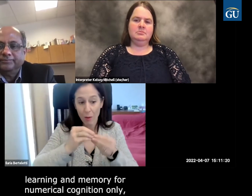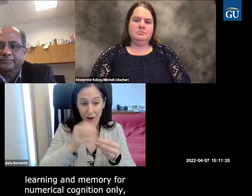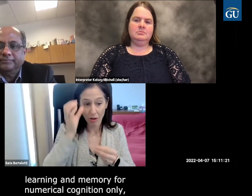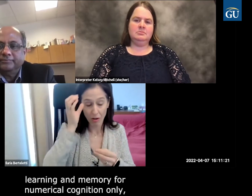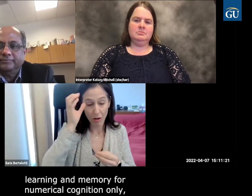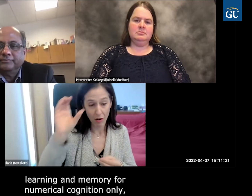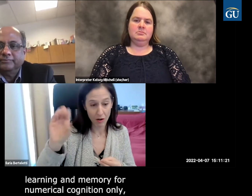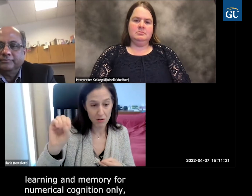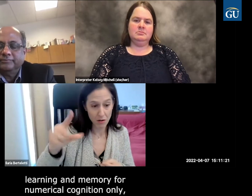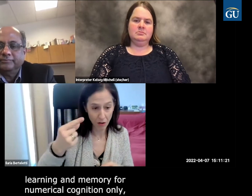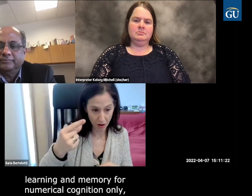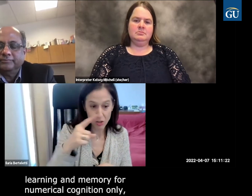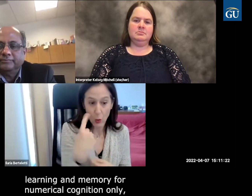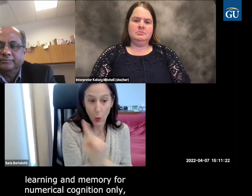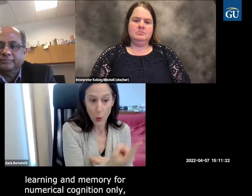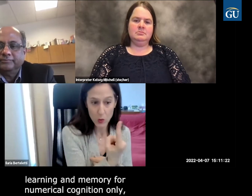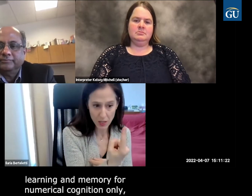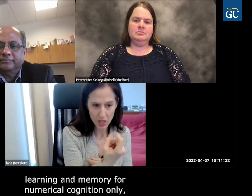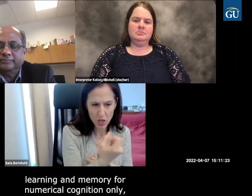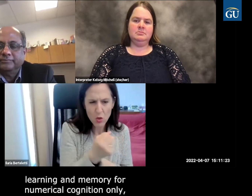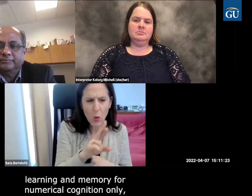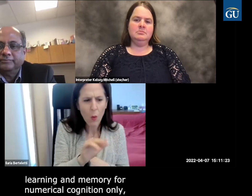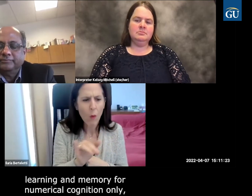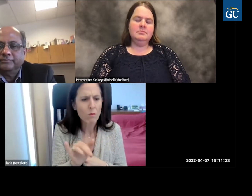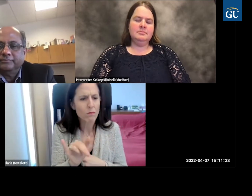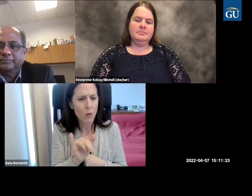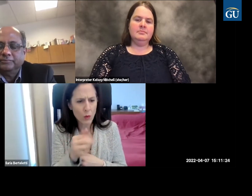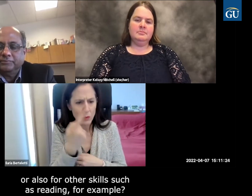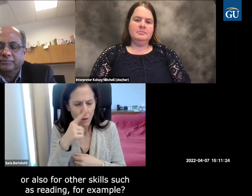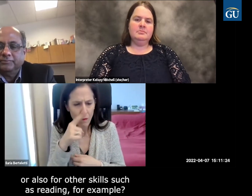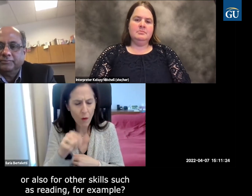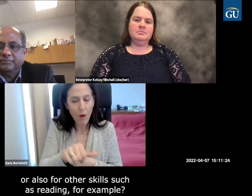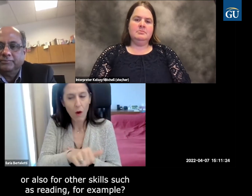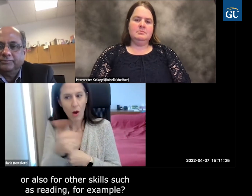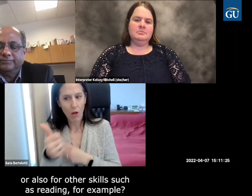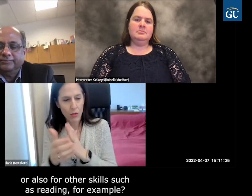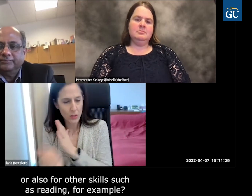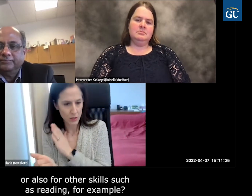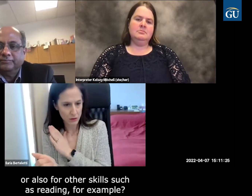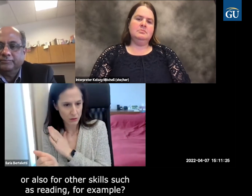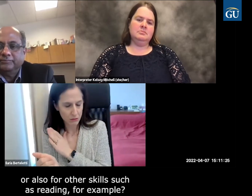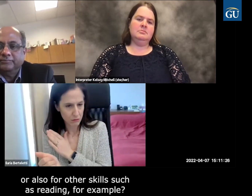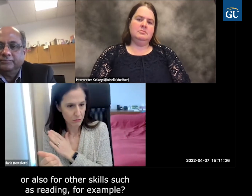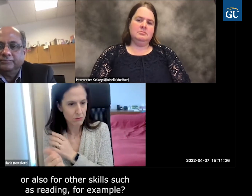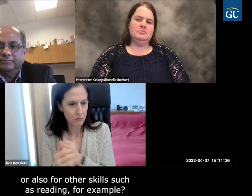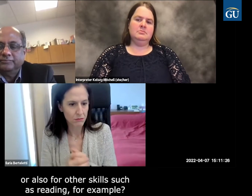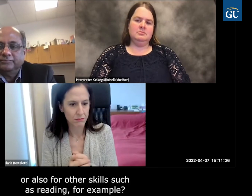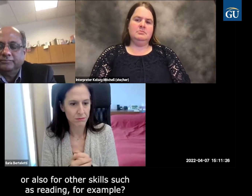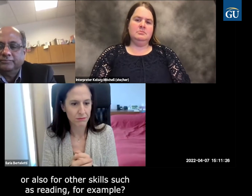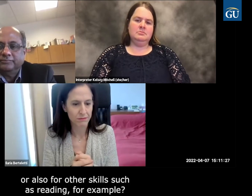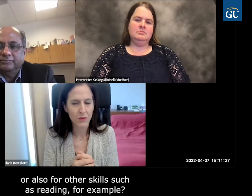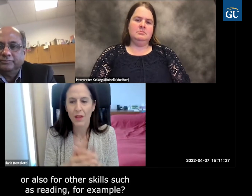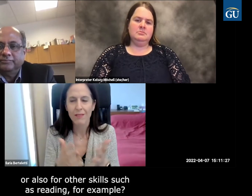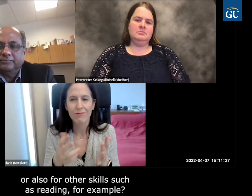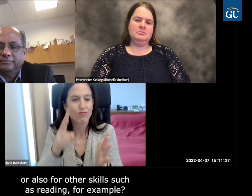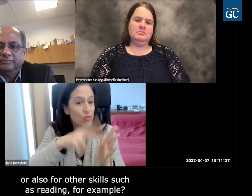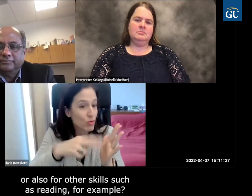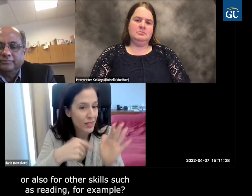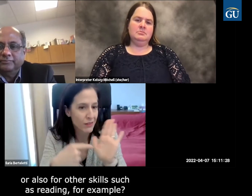for numerical cognition only